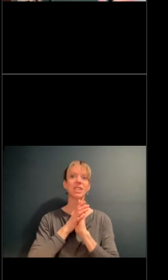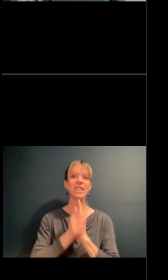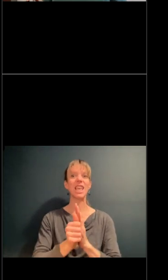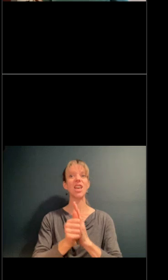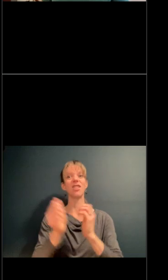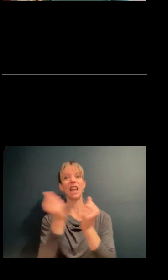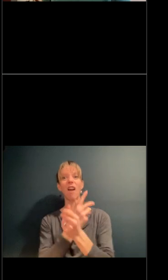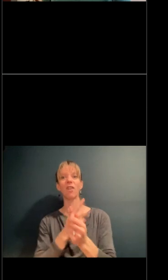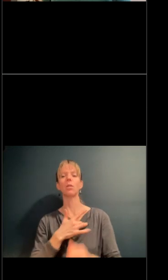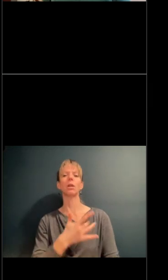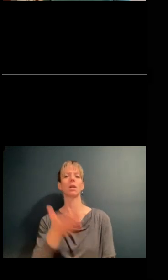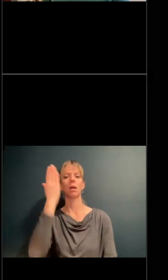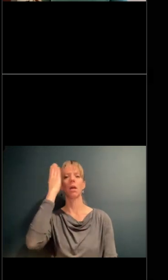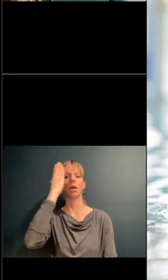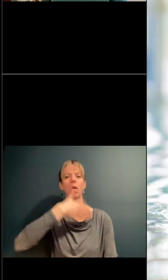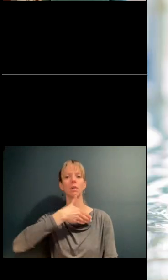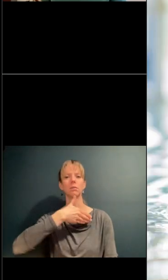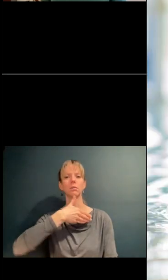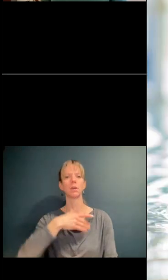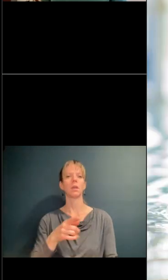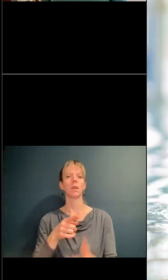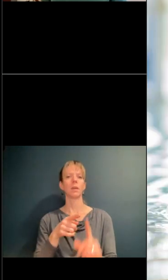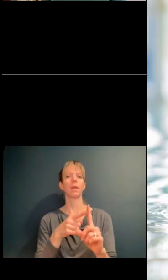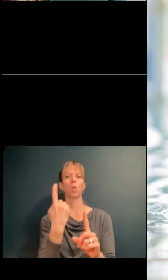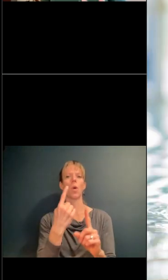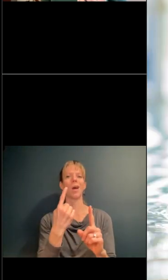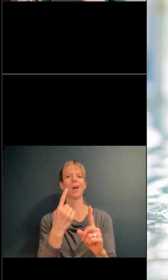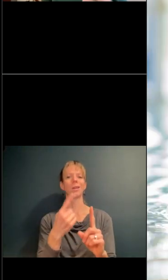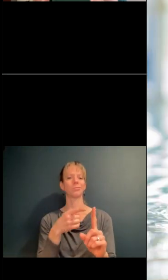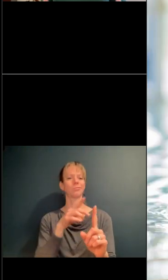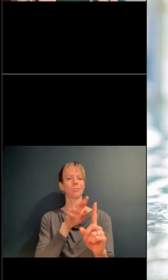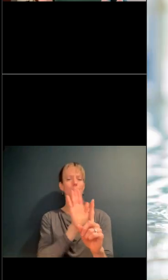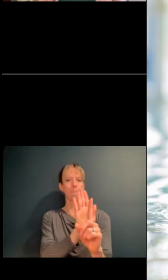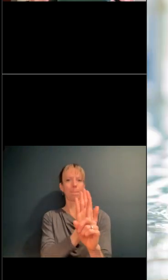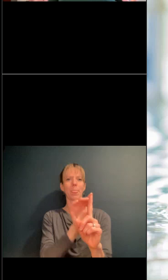and reducing them often to a single story. And yet there is this wonderful, different